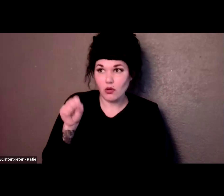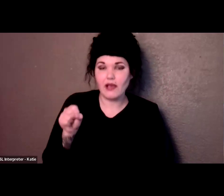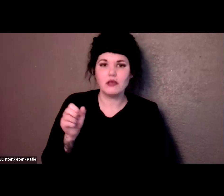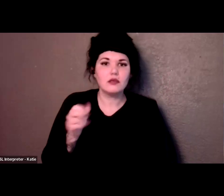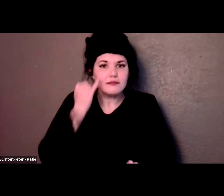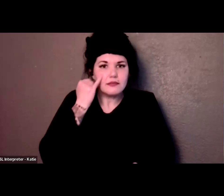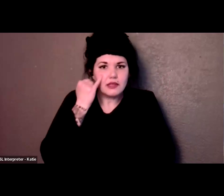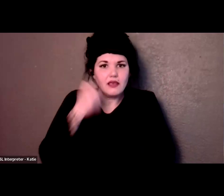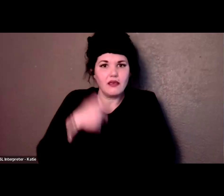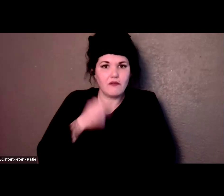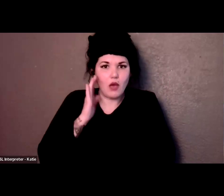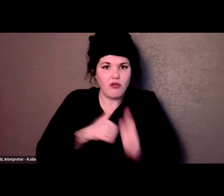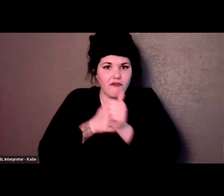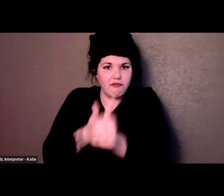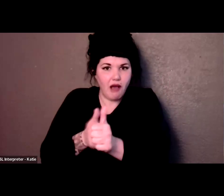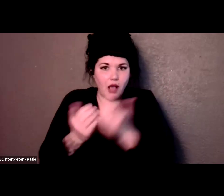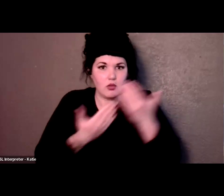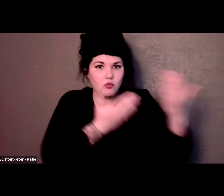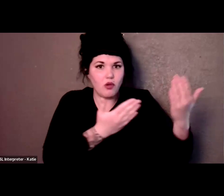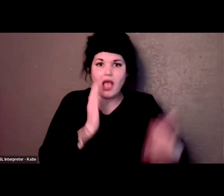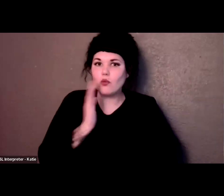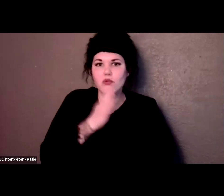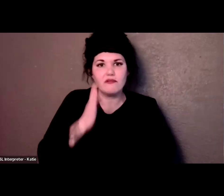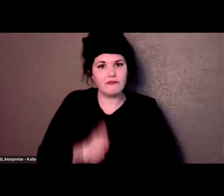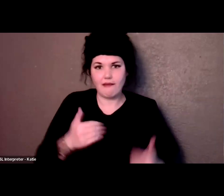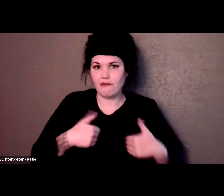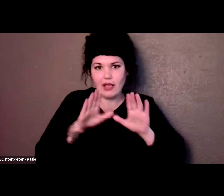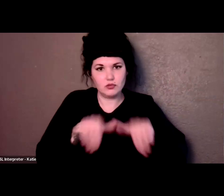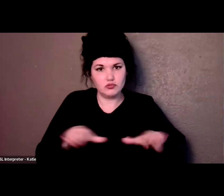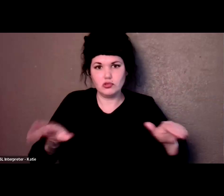and I wouldn't have experienced some of the really hard things that shaped who I was and